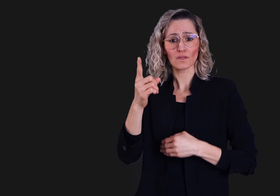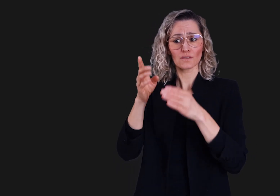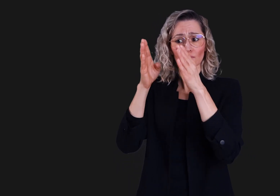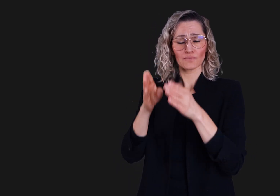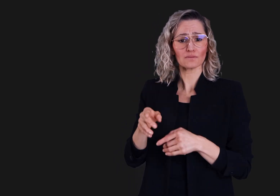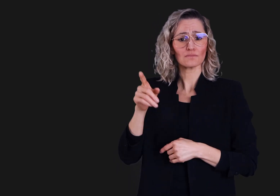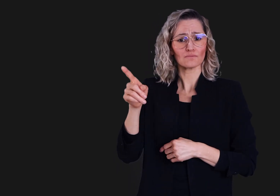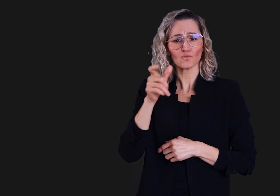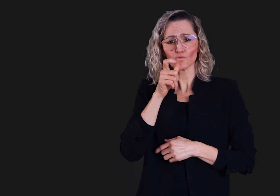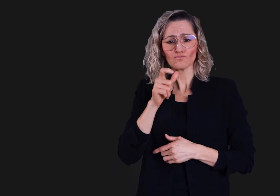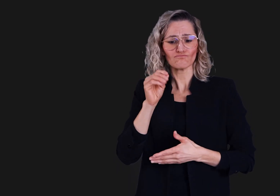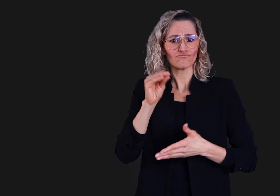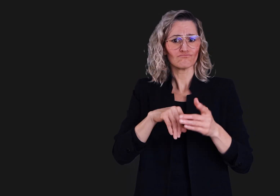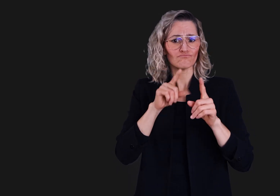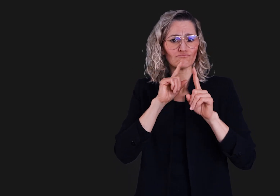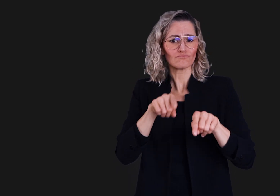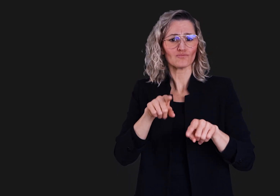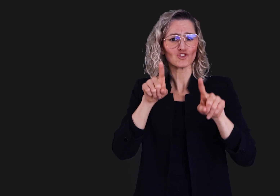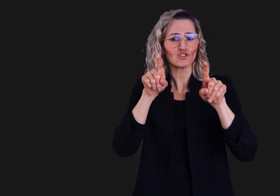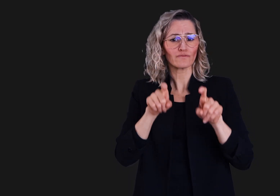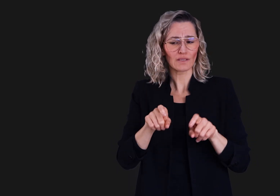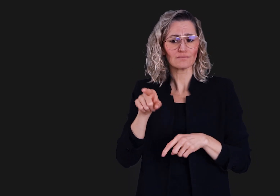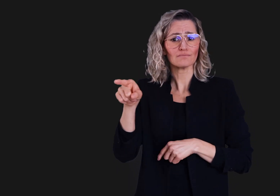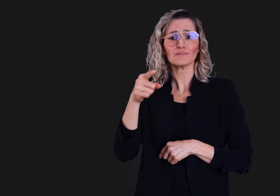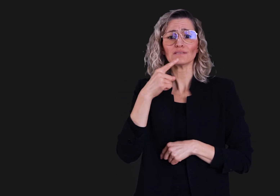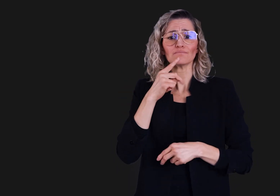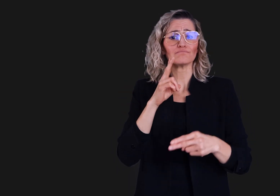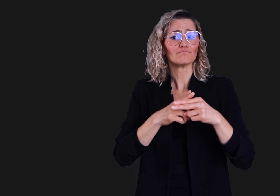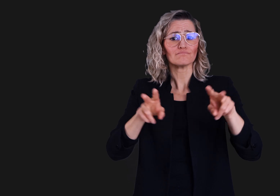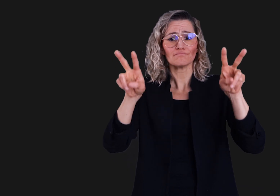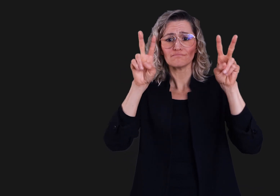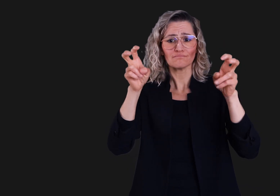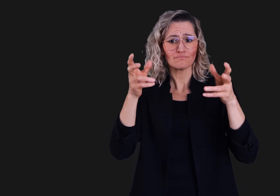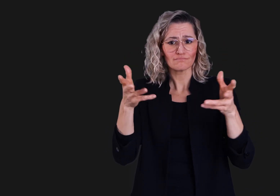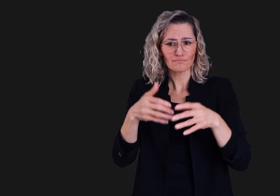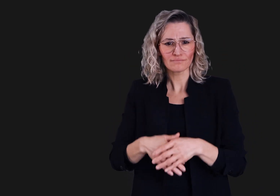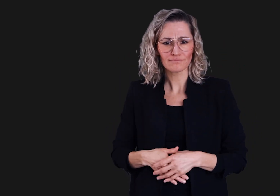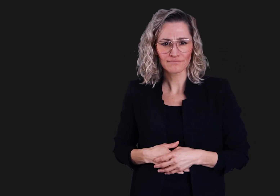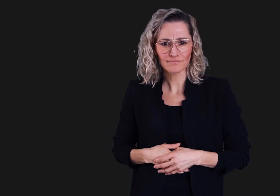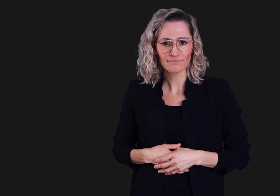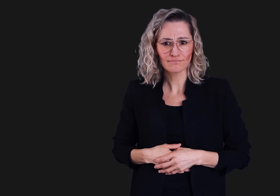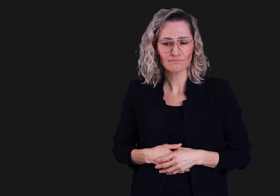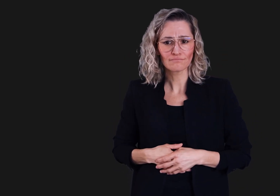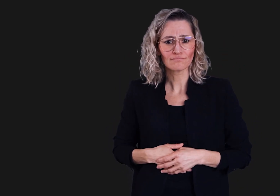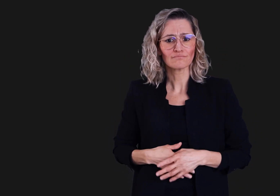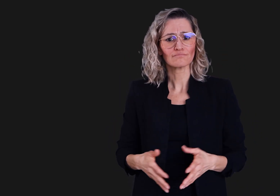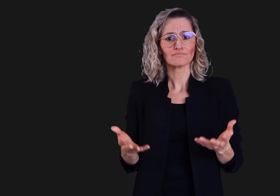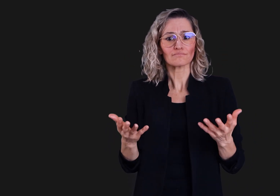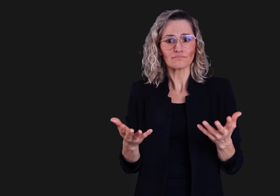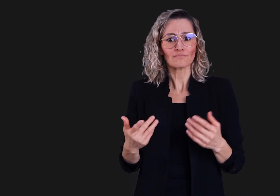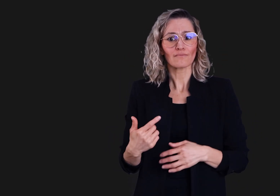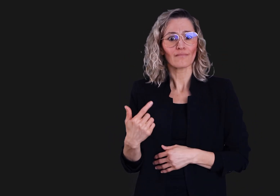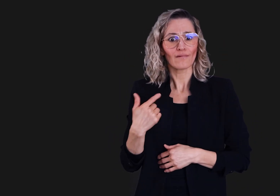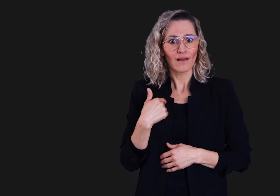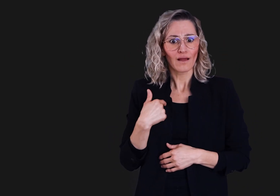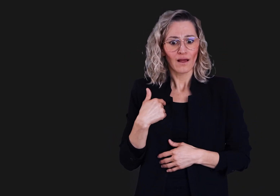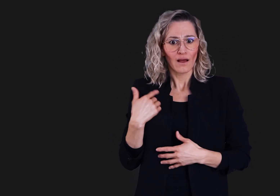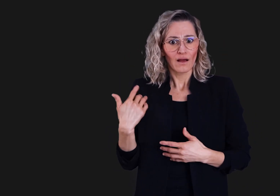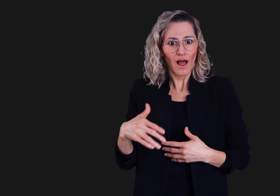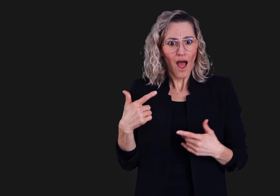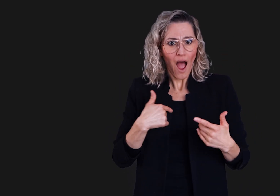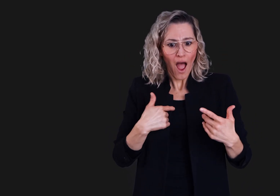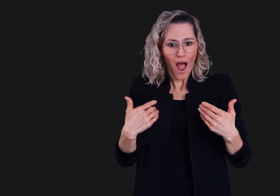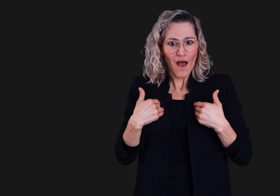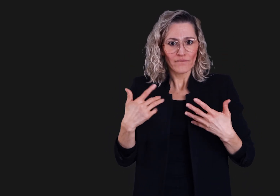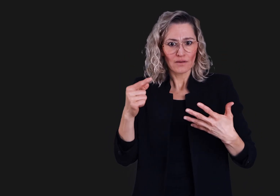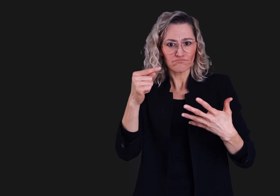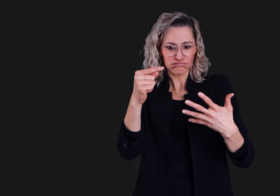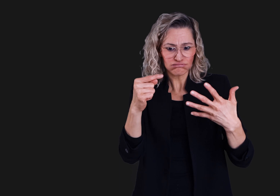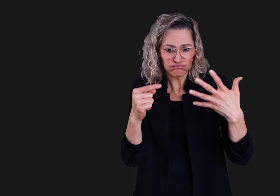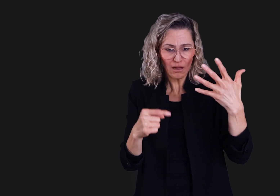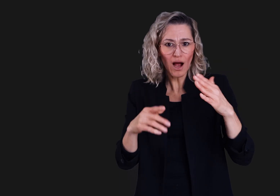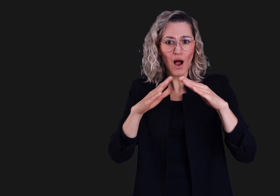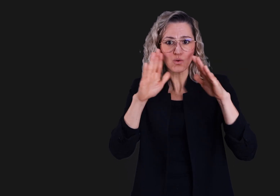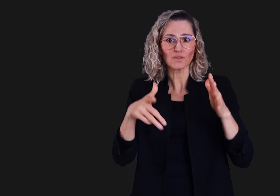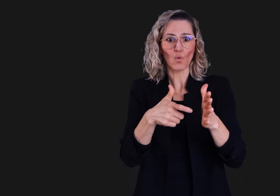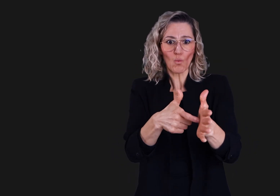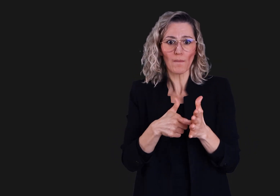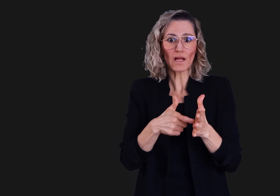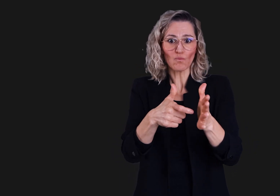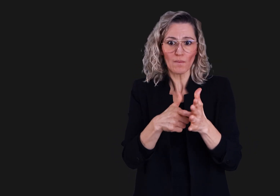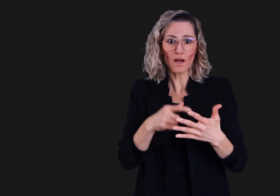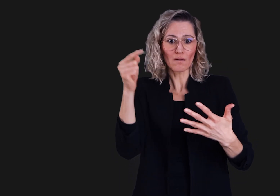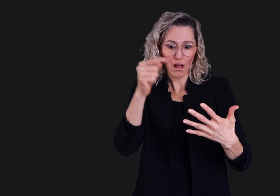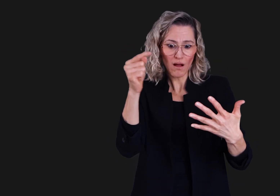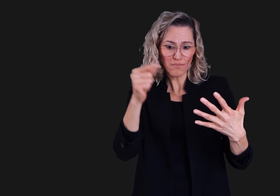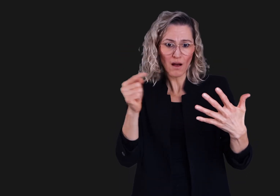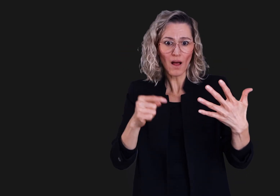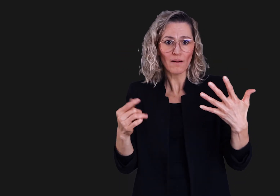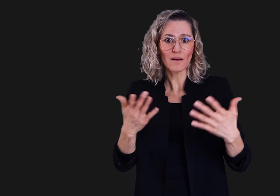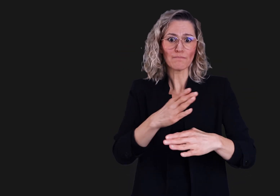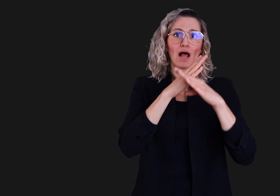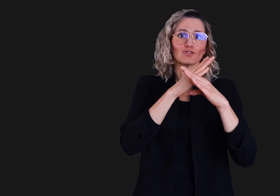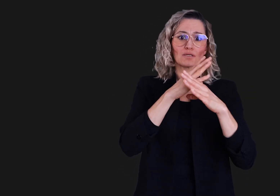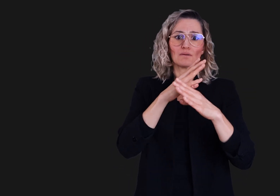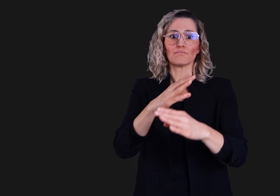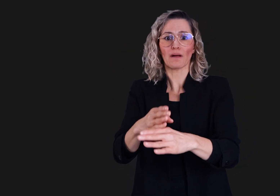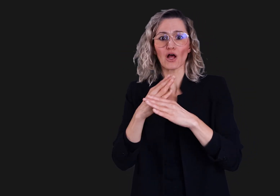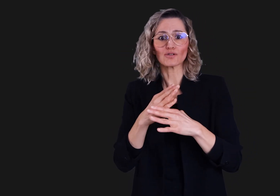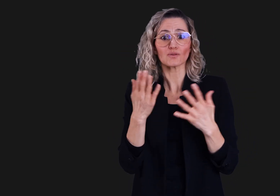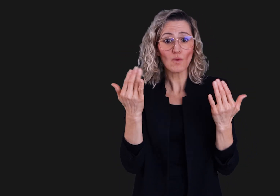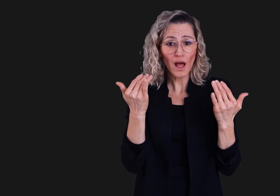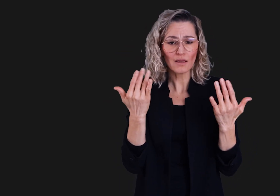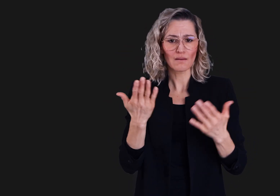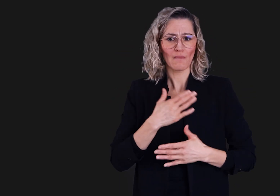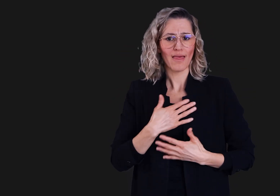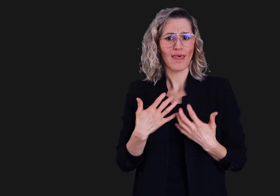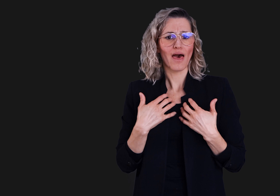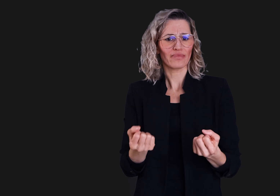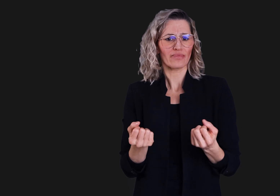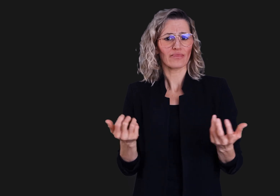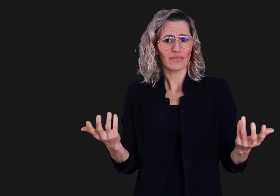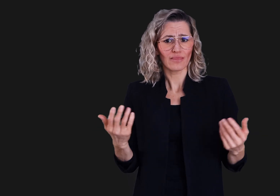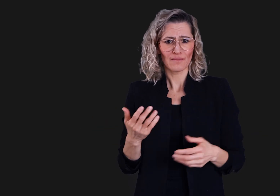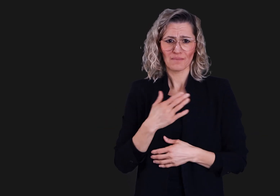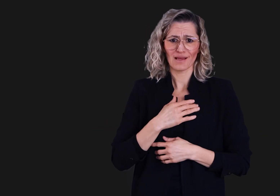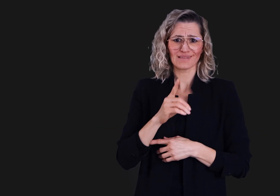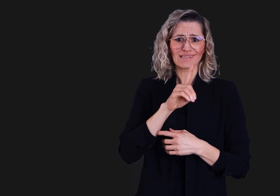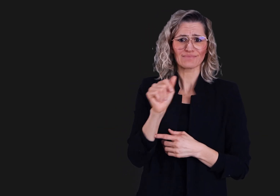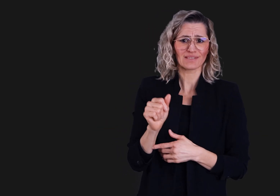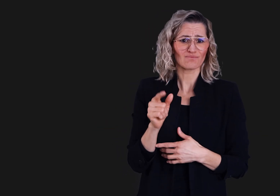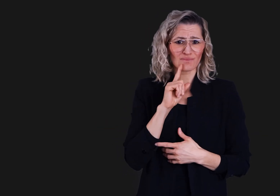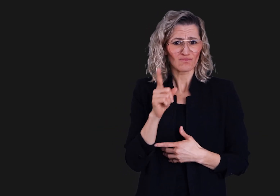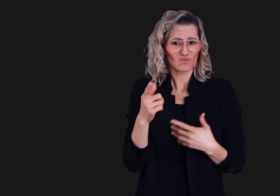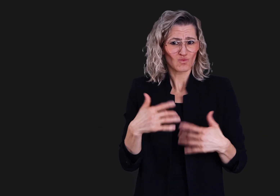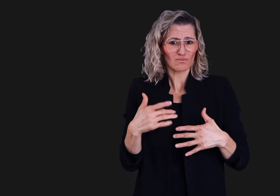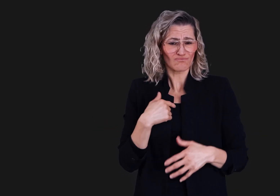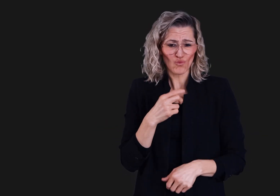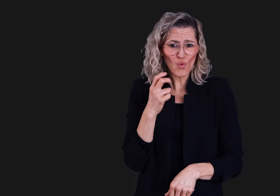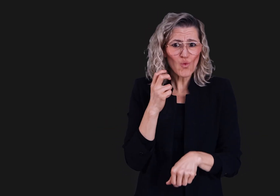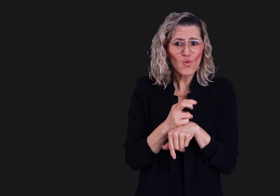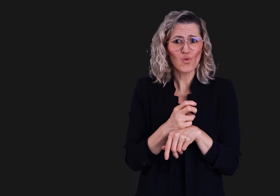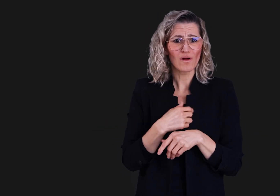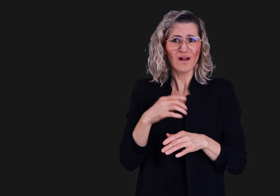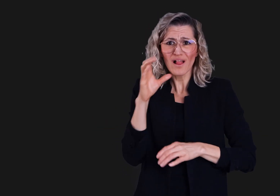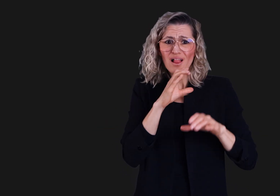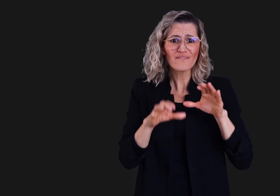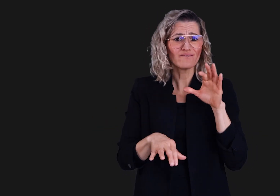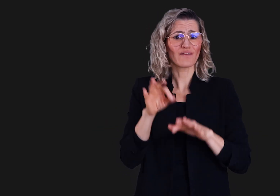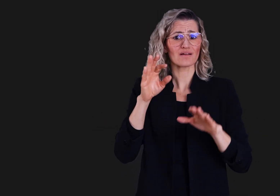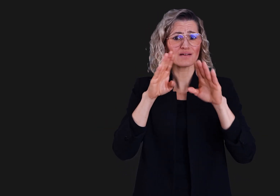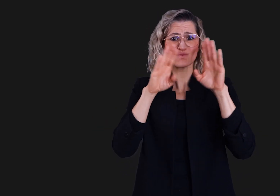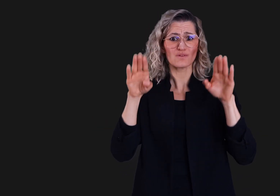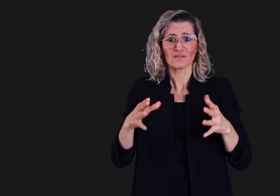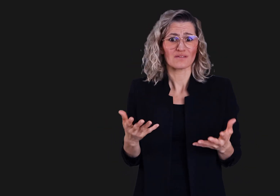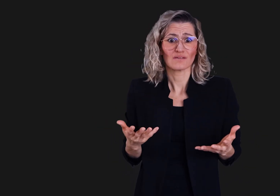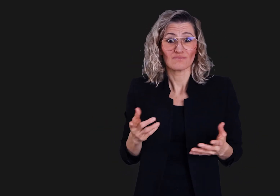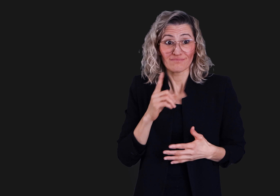“I have a number of housing requirements and barriers due to my health and disability which make it harder to find any housing at all,